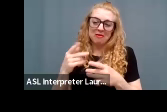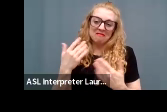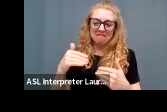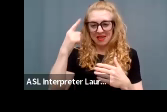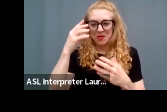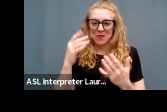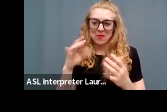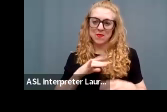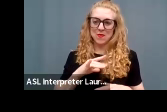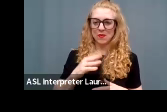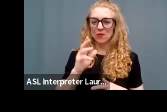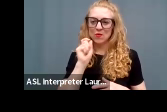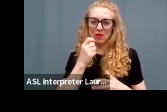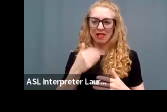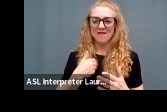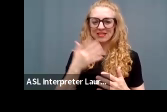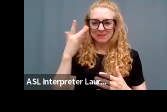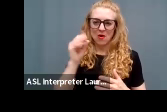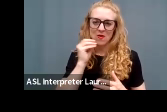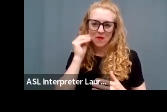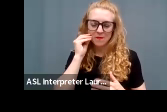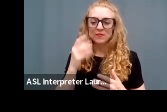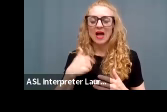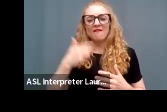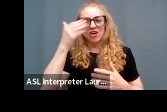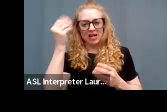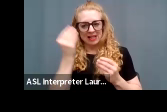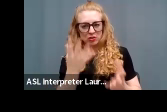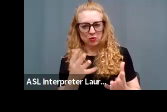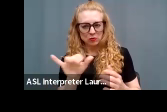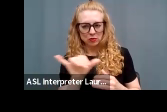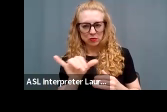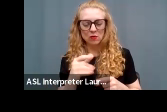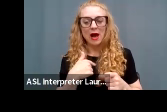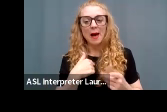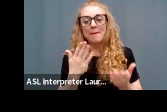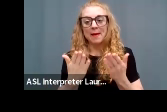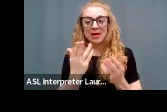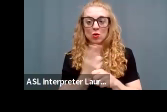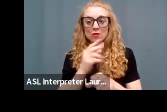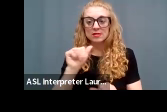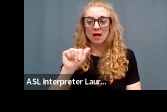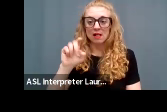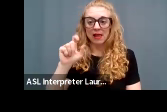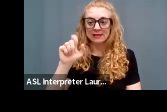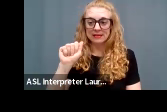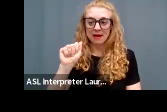smart home I forgot to say in my intro I may be using Alexa and Google throughout my discussion